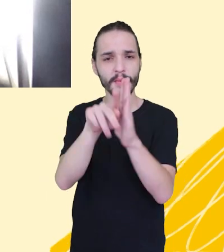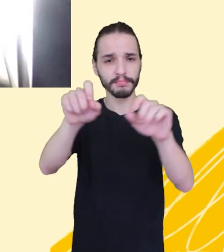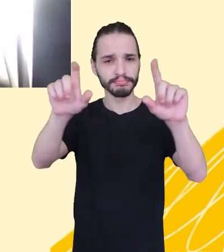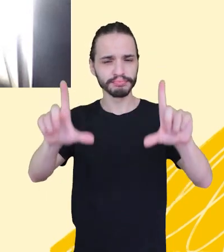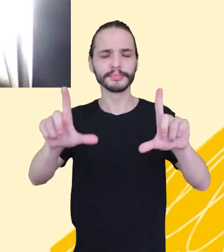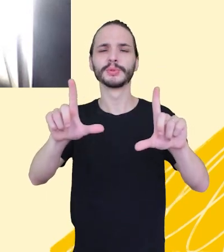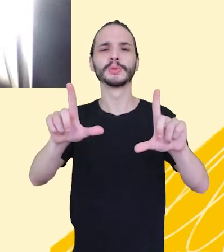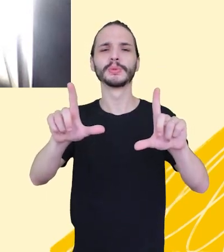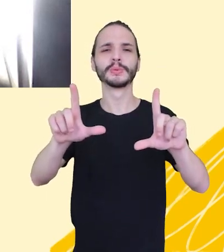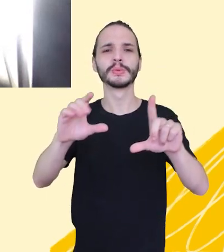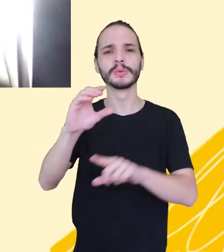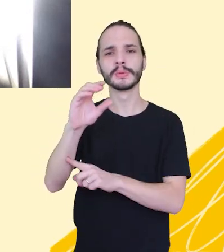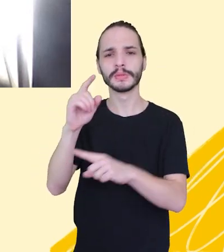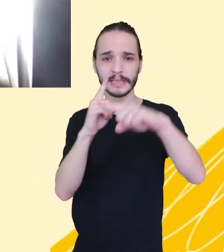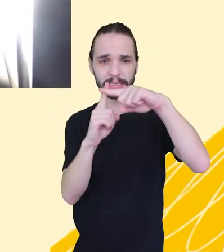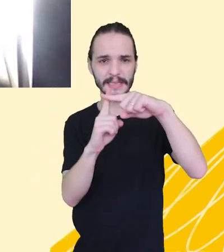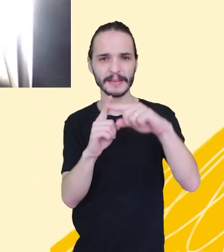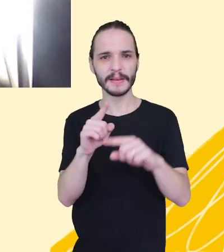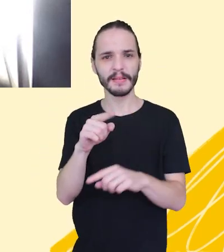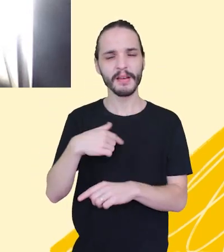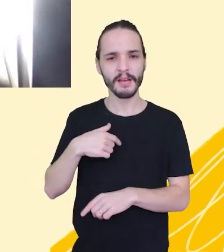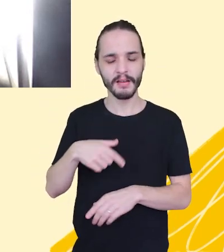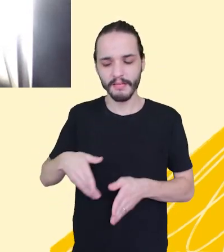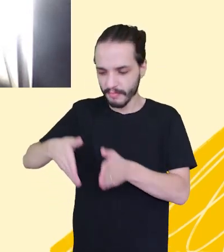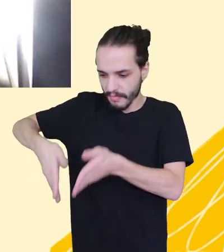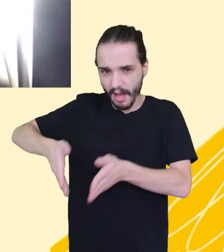in that graveyard scene we would have the dancing scene.